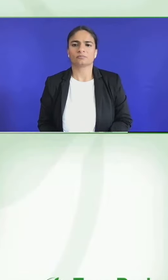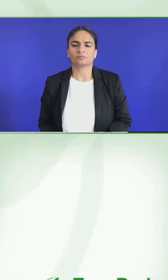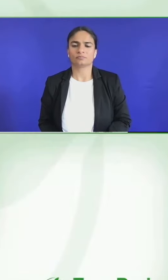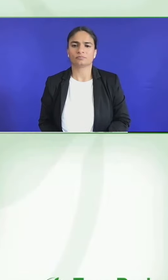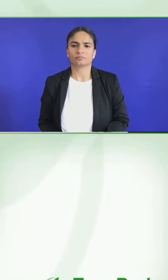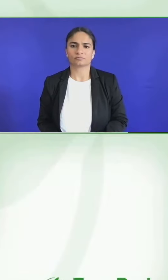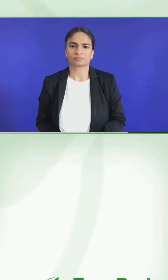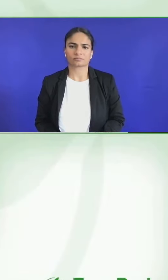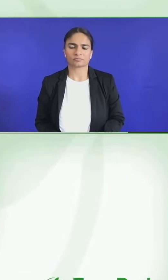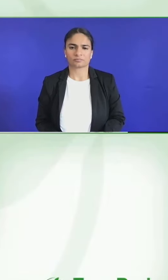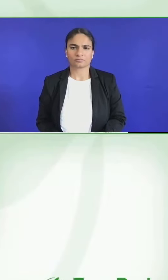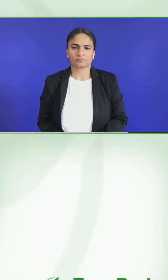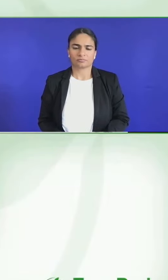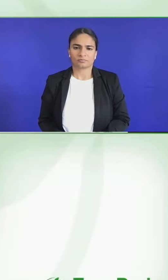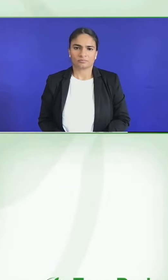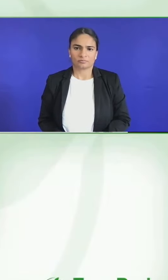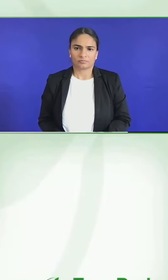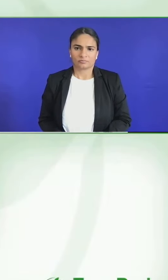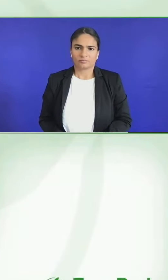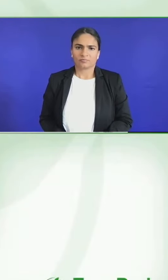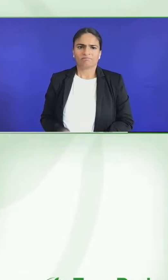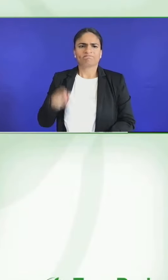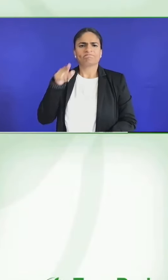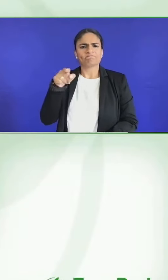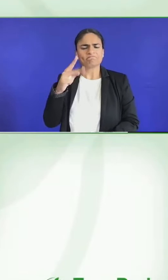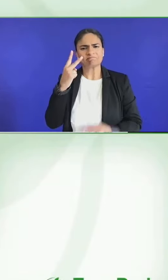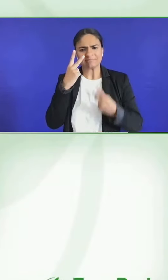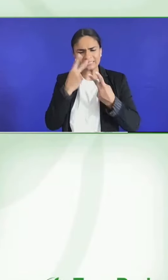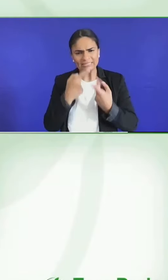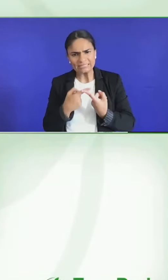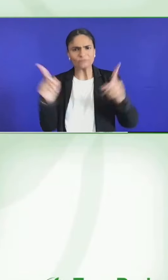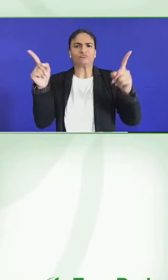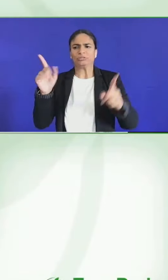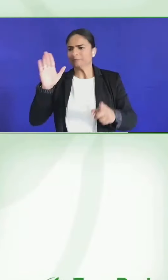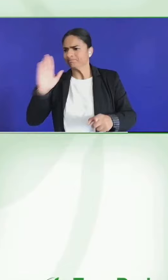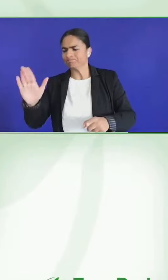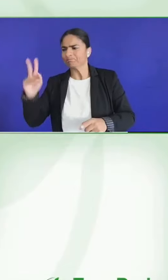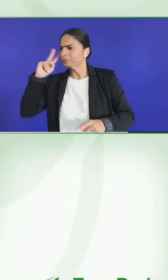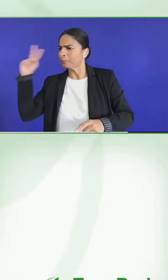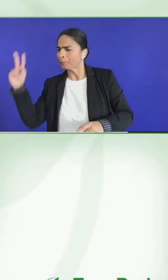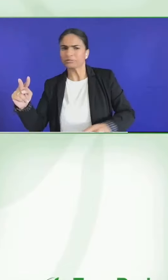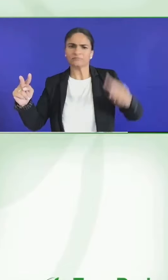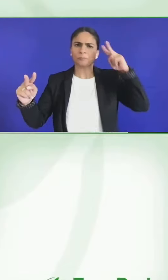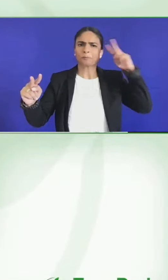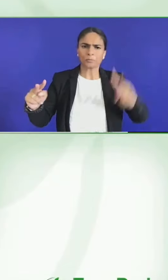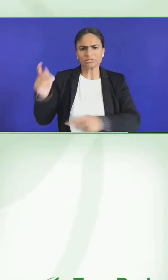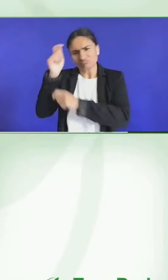terms of making sure that services responded to the traces and the wishes of the people that they support.